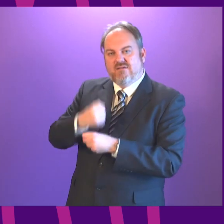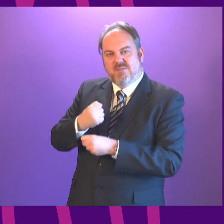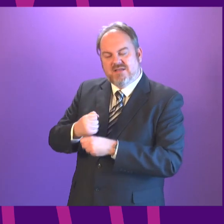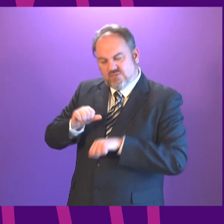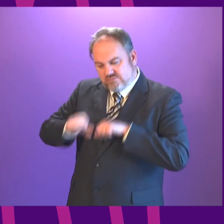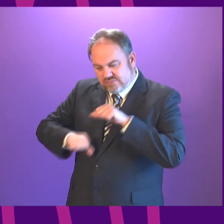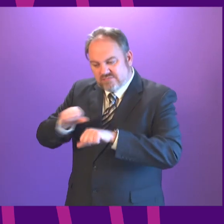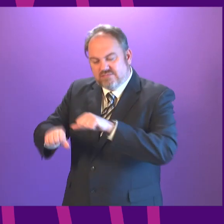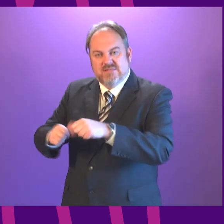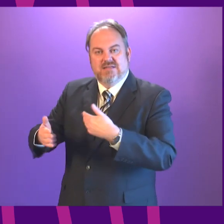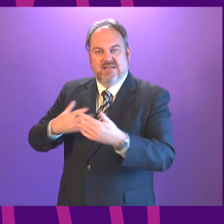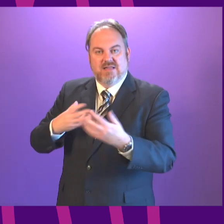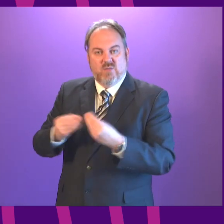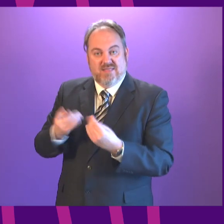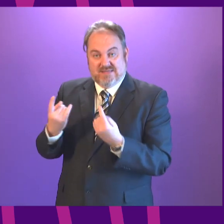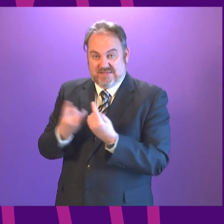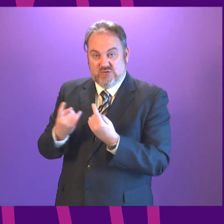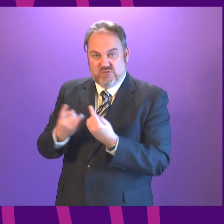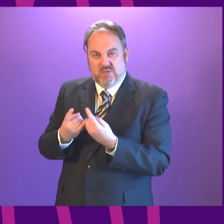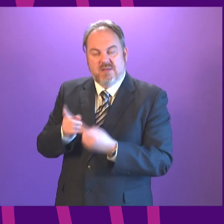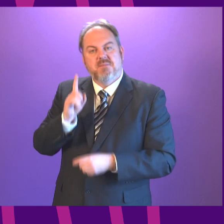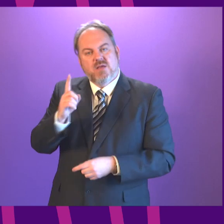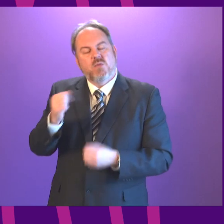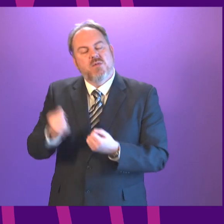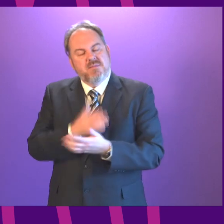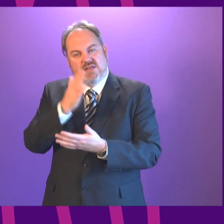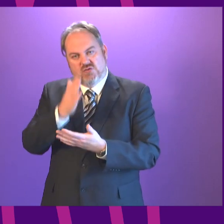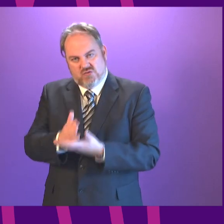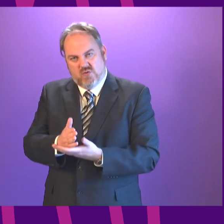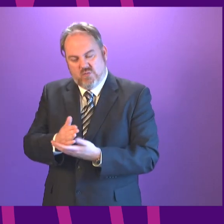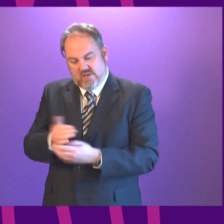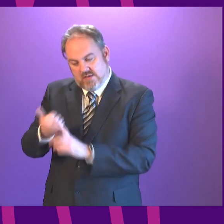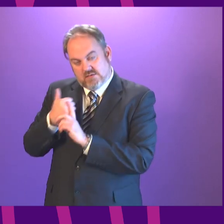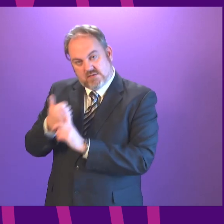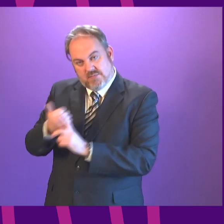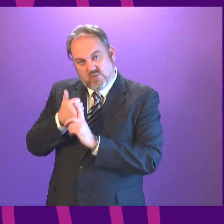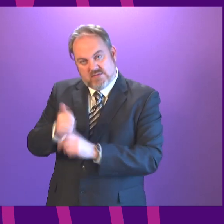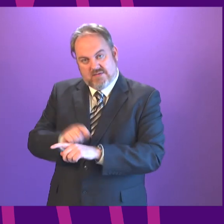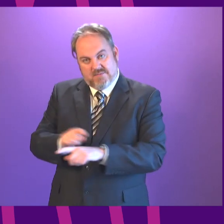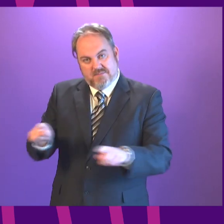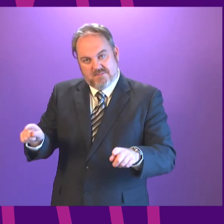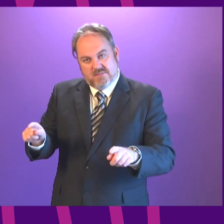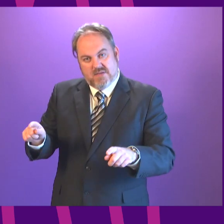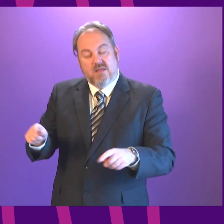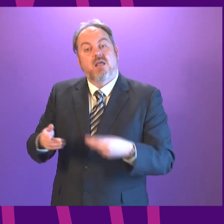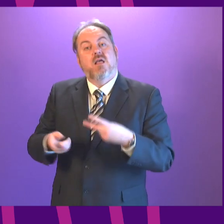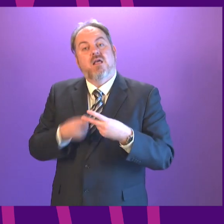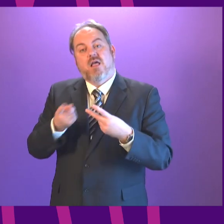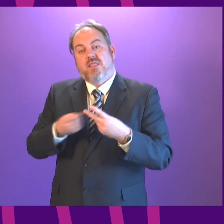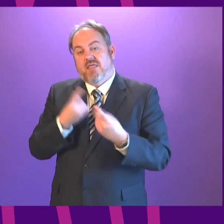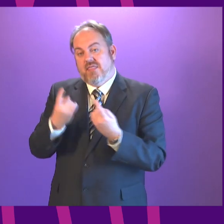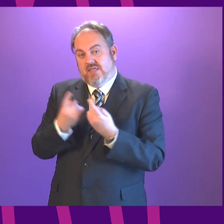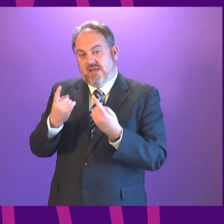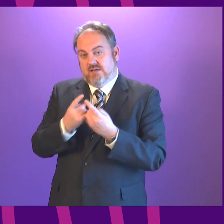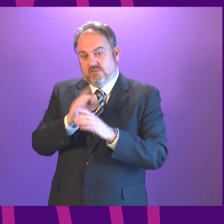is that we will ensure that we are offering help and support. There might, since we have